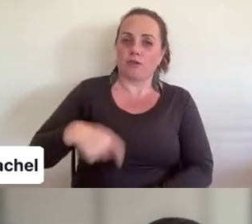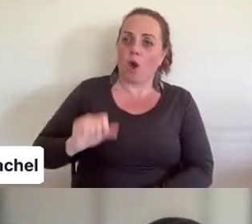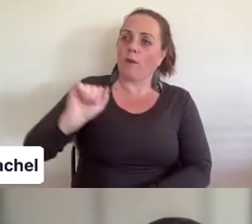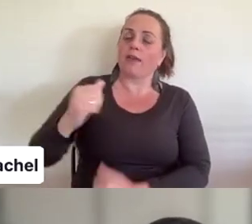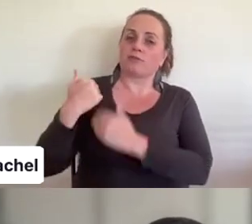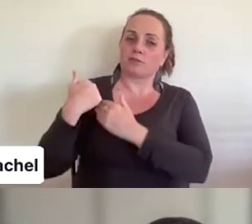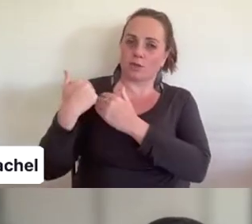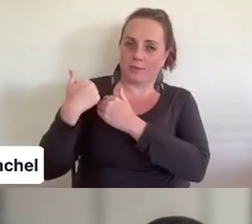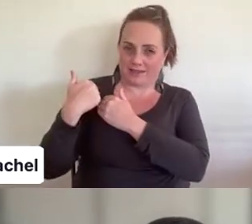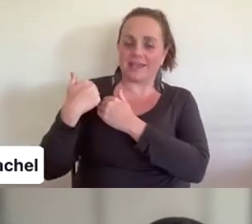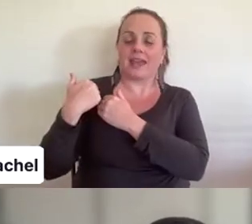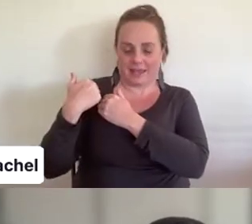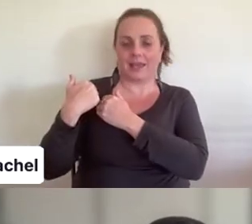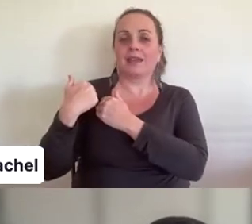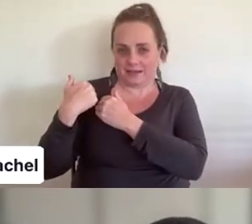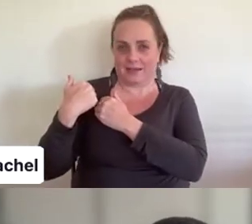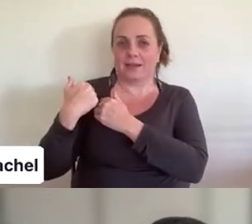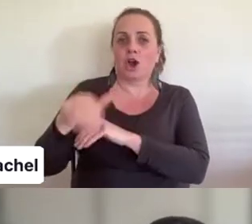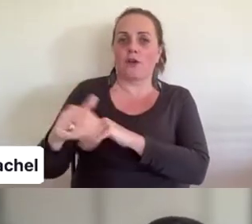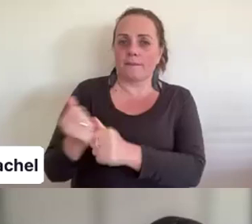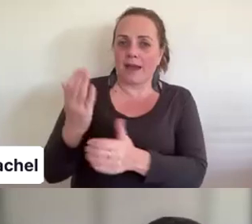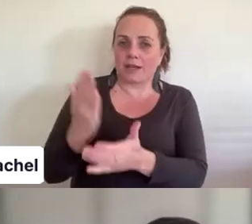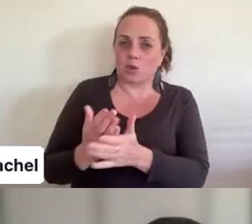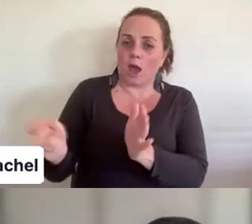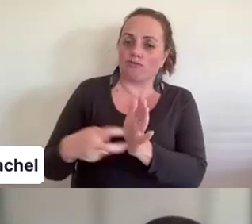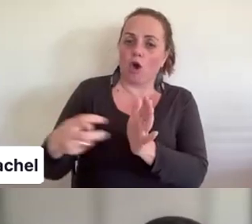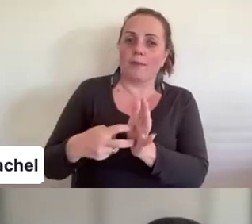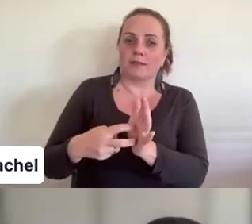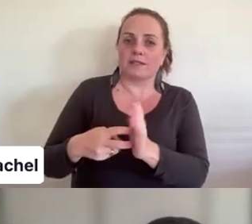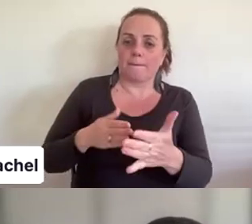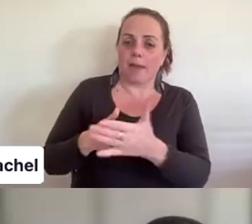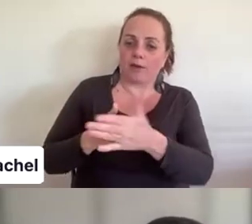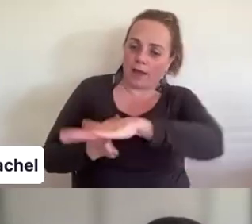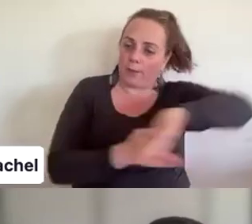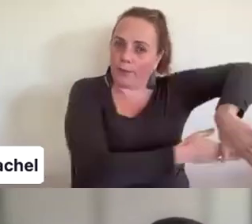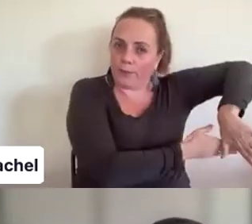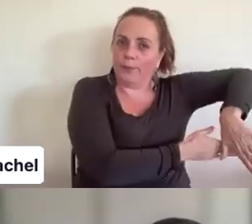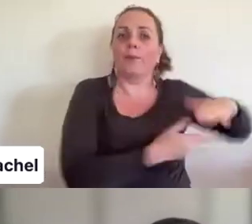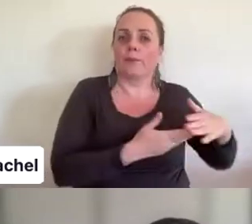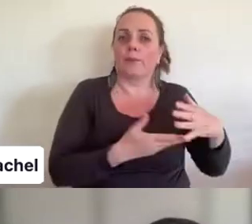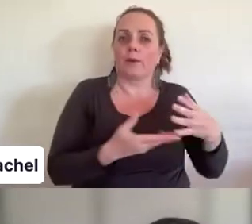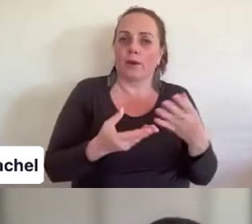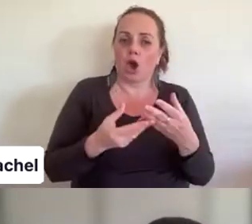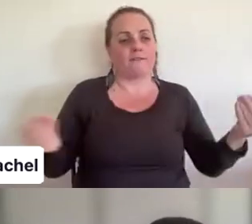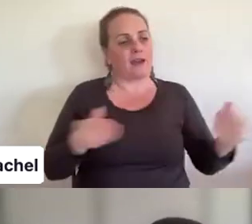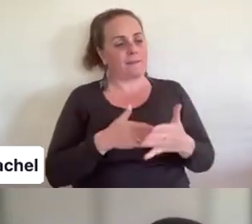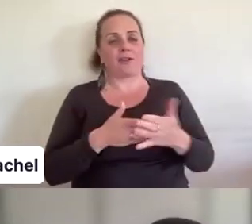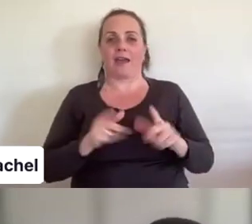on making enrolment barriers smaller, or reducing those enrolment barriers. And I think she